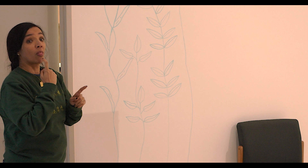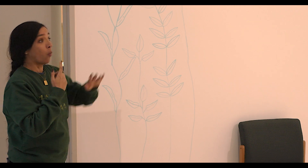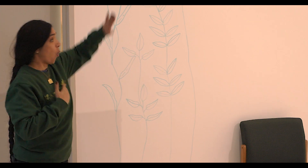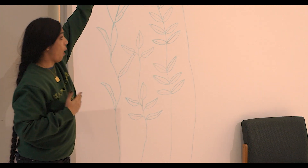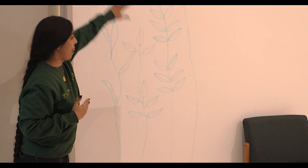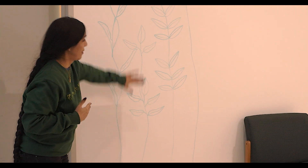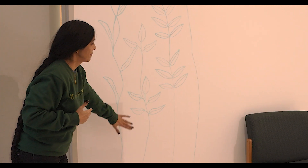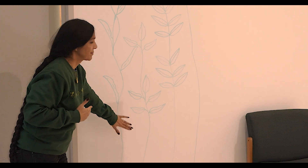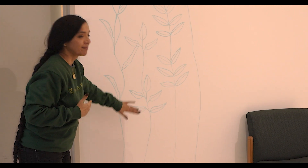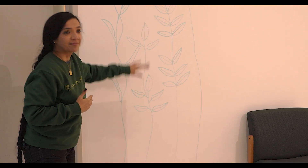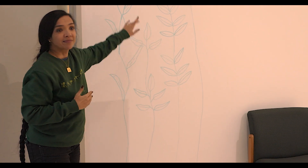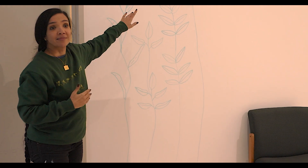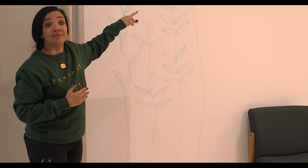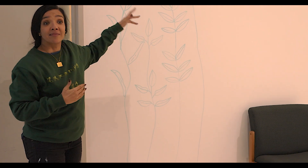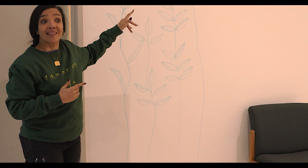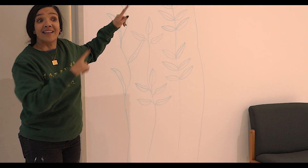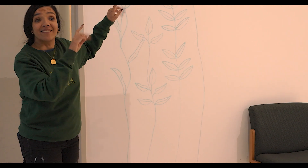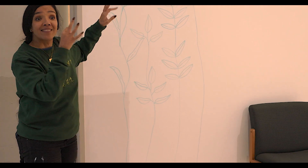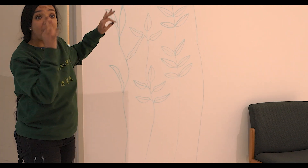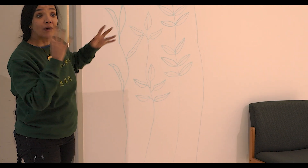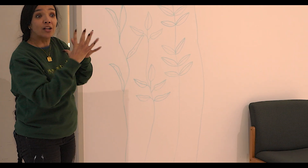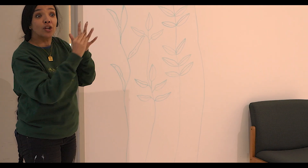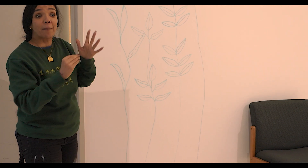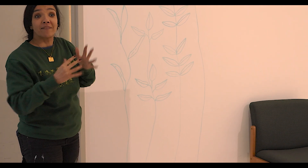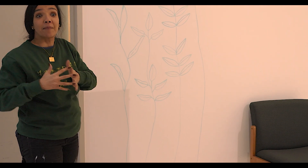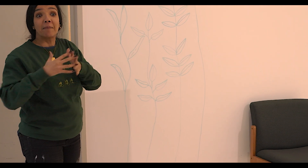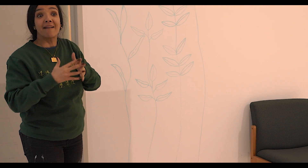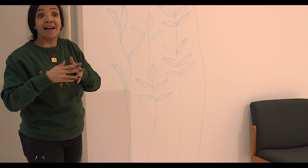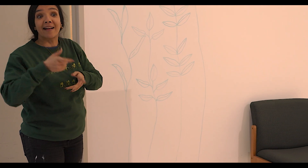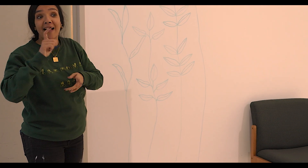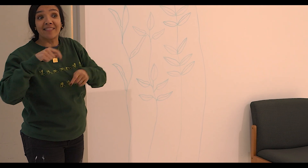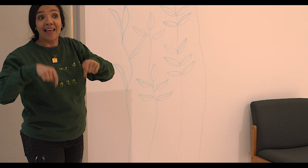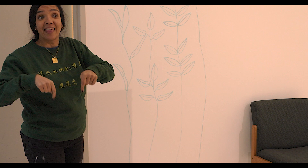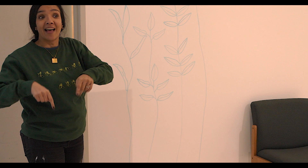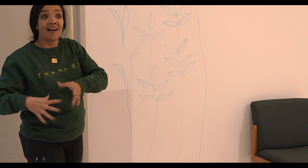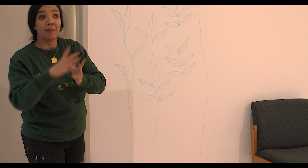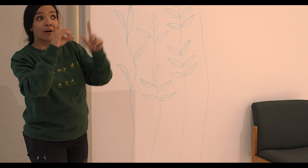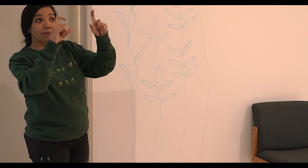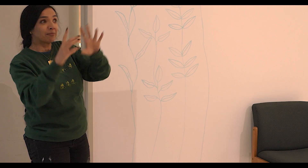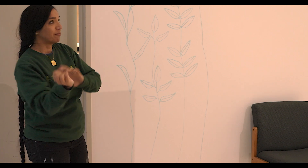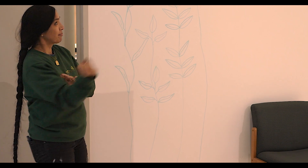and so, I thought I'd do the same here. The flowers, actually, I copied from an American cafe